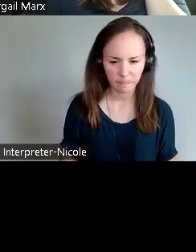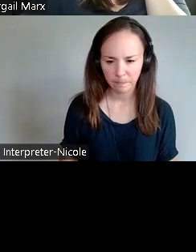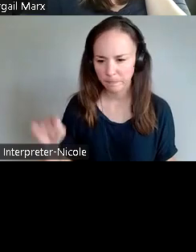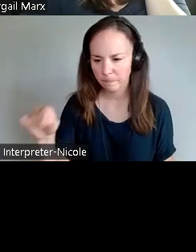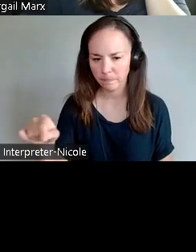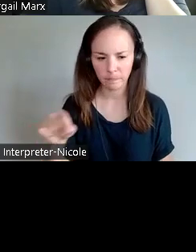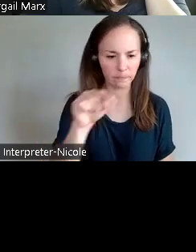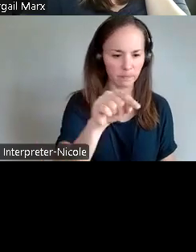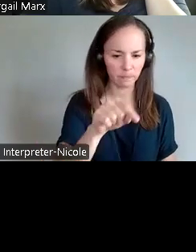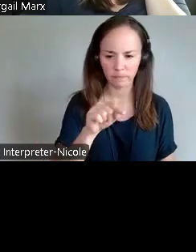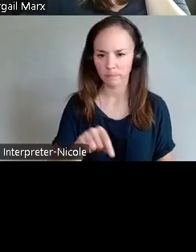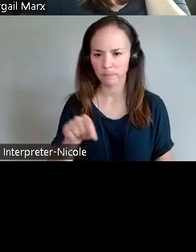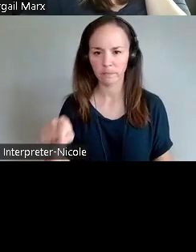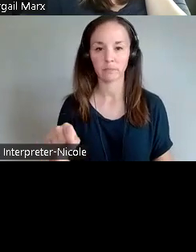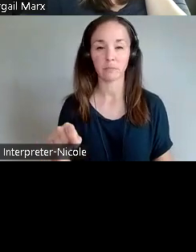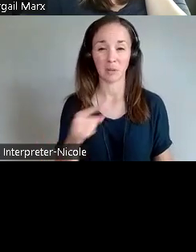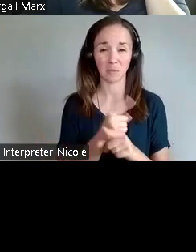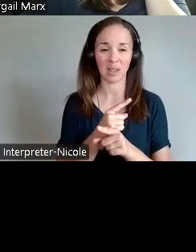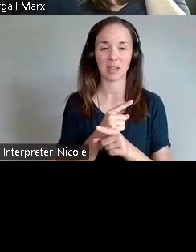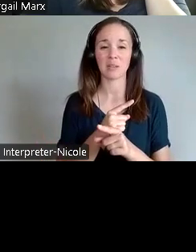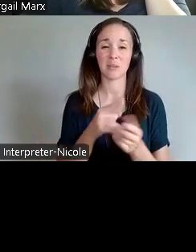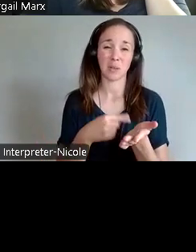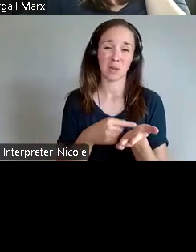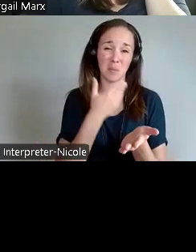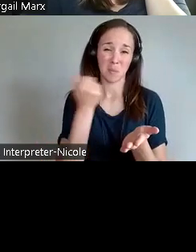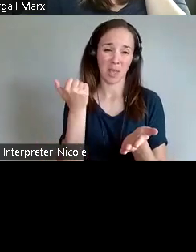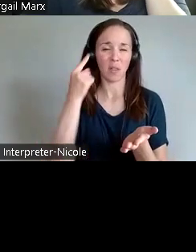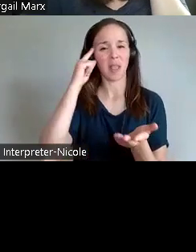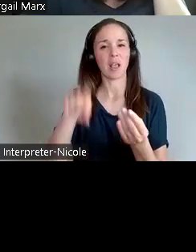So sometimes it's better to just think about these features that hide vocabulary